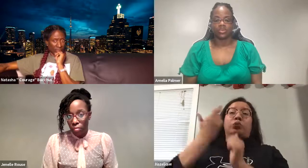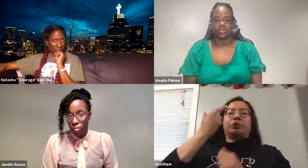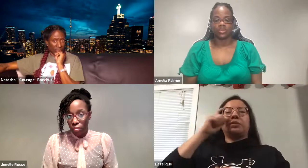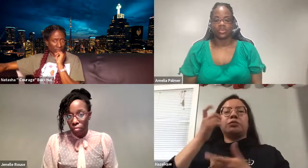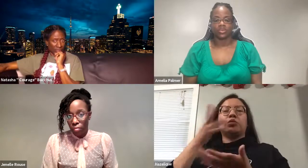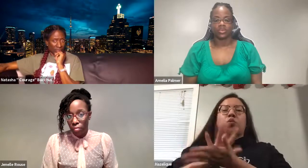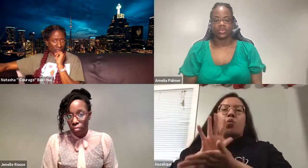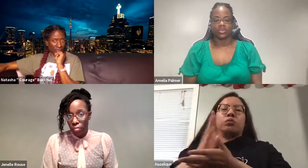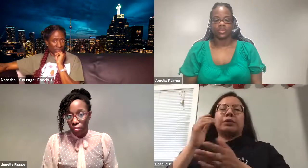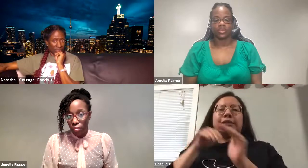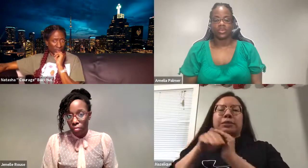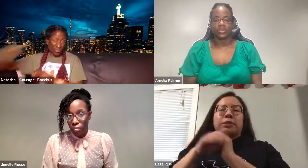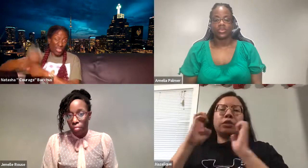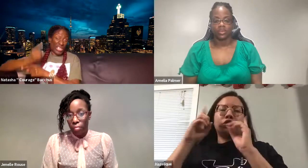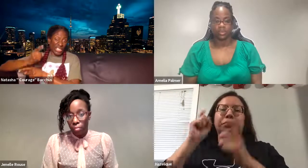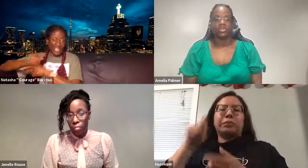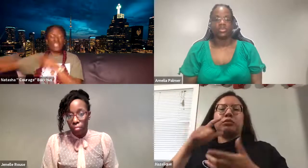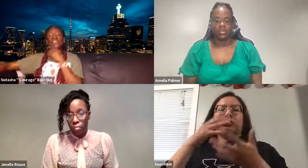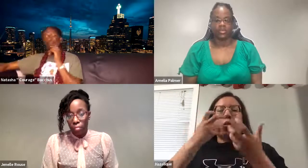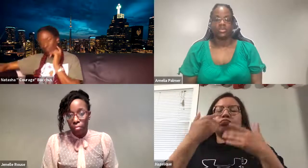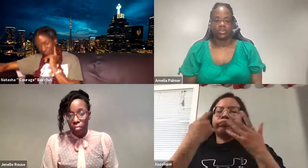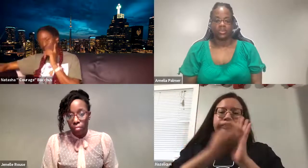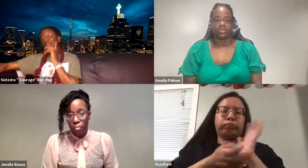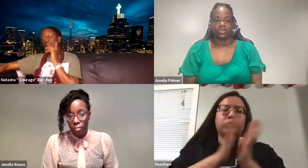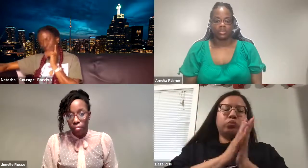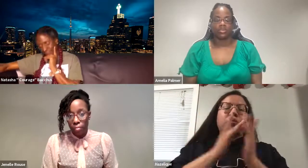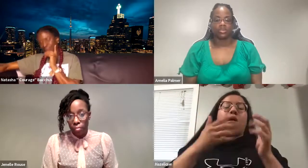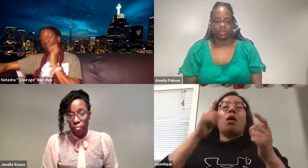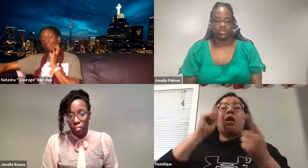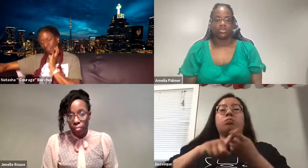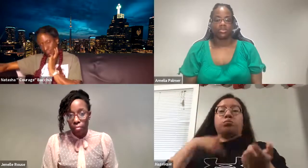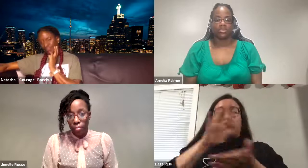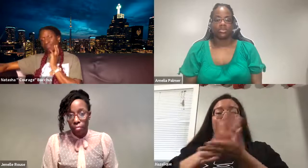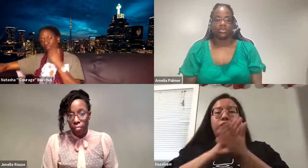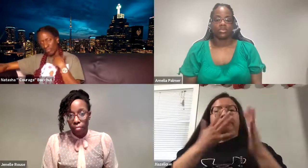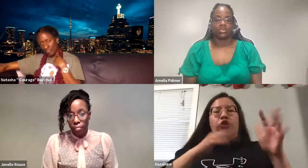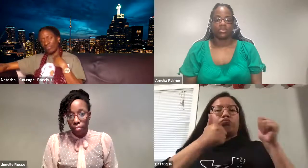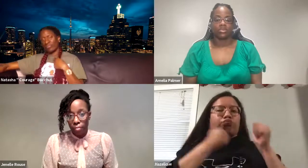with ASL and you know most of the reason was because of schooling. you know that's how i would